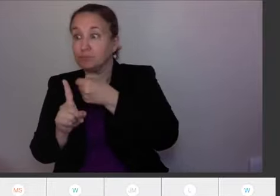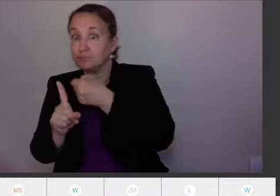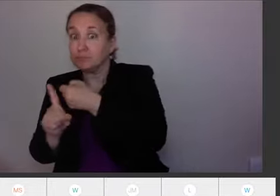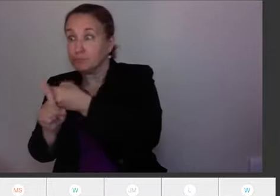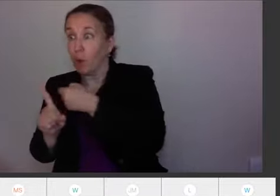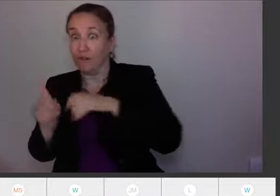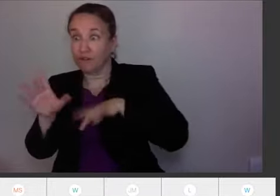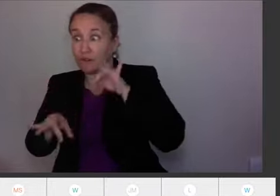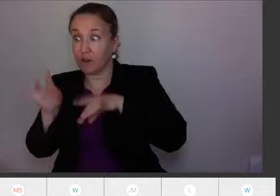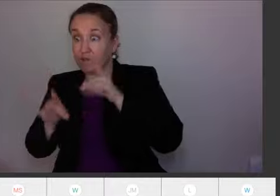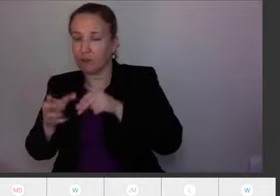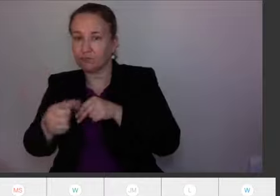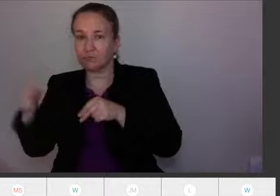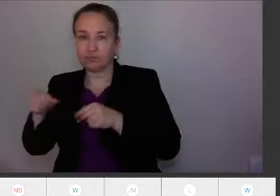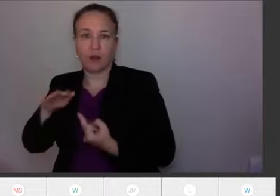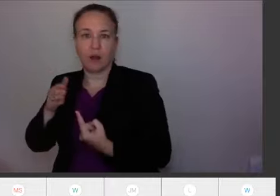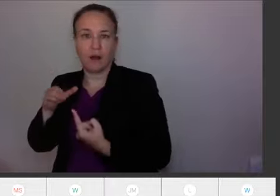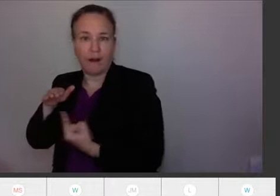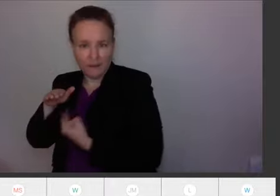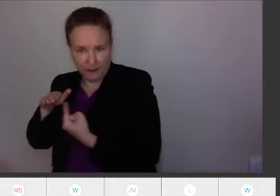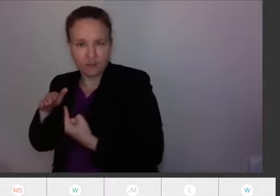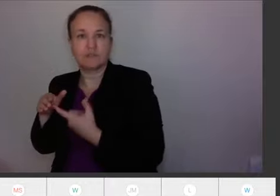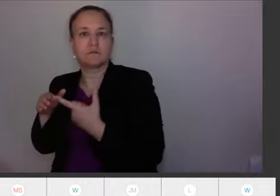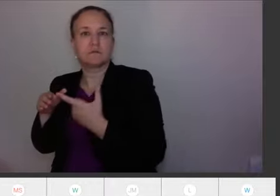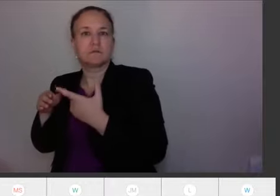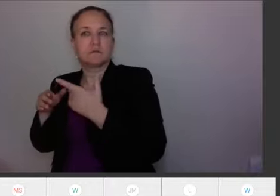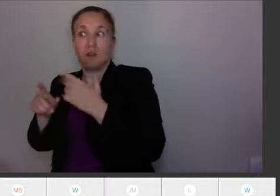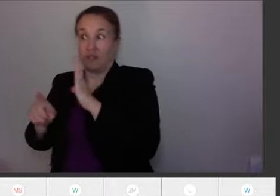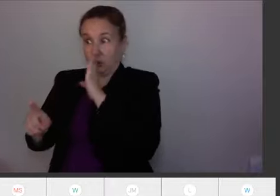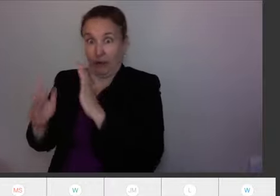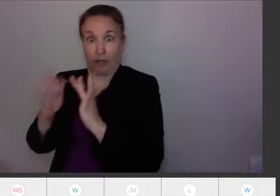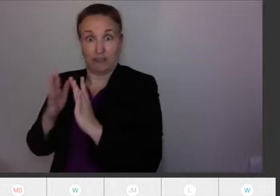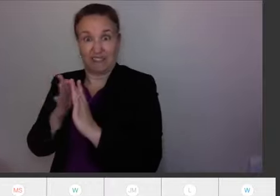their direct contacts quarantined so we're doing enough testing now and